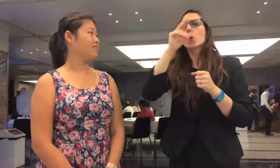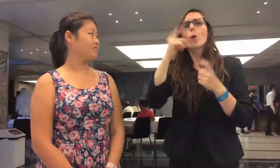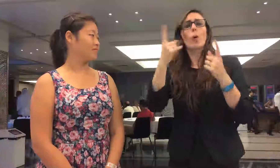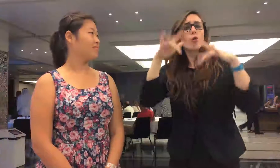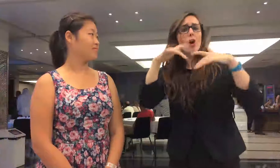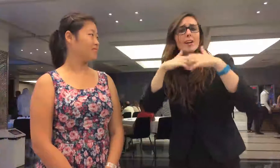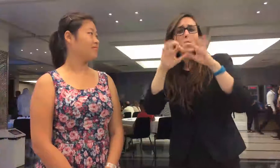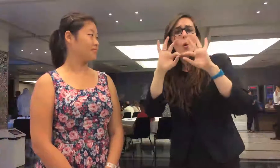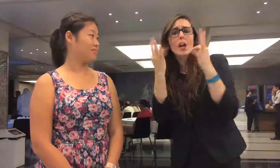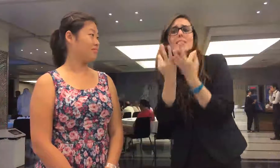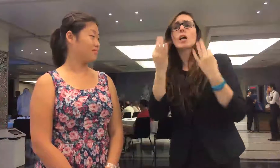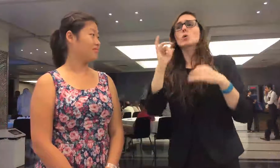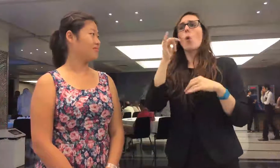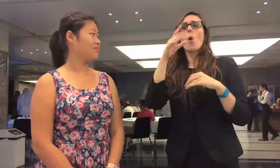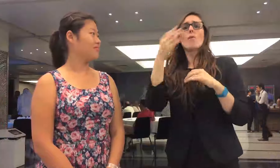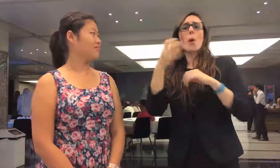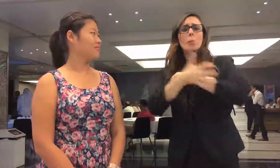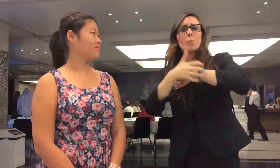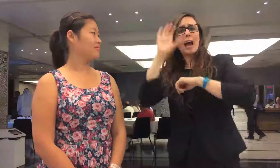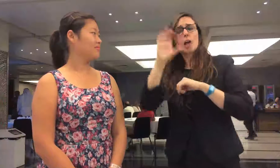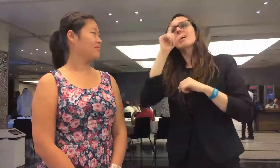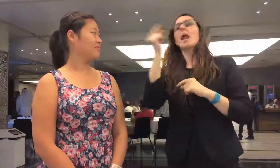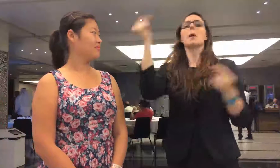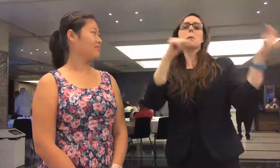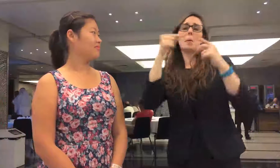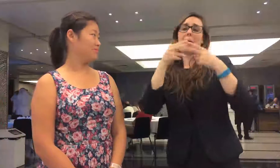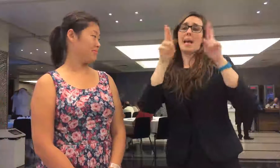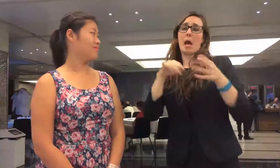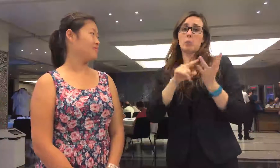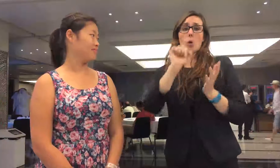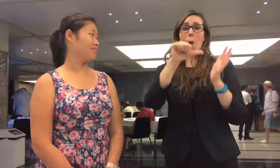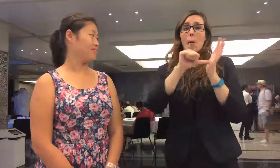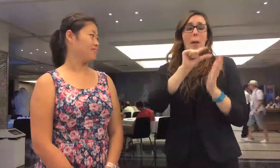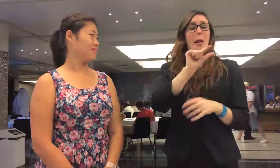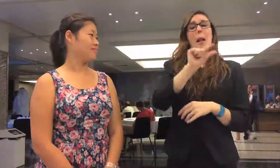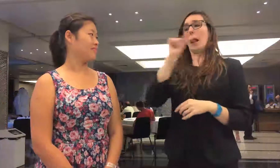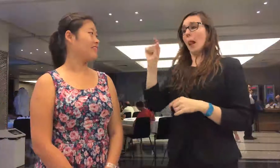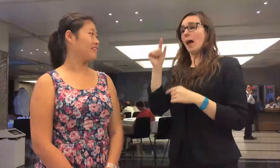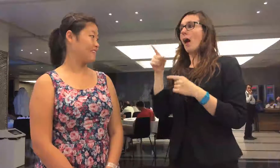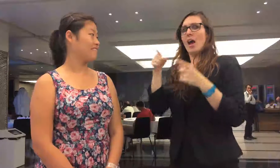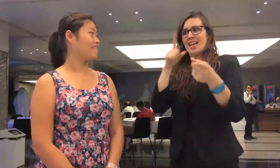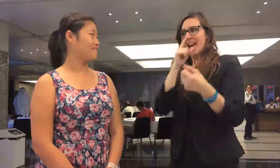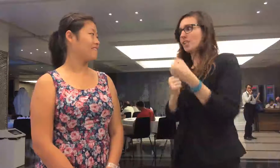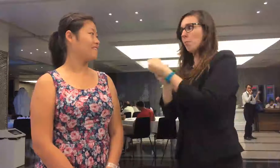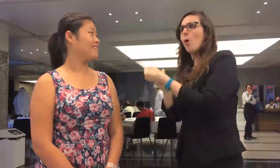You'll also be supporting youth from developing countries to attend youth camps. Your financial contribution allows WFP's Youth Section